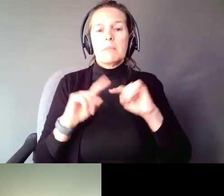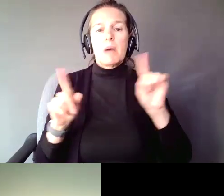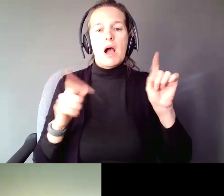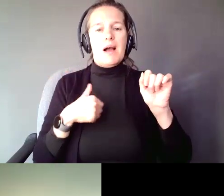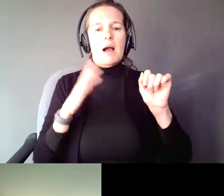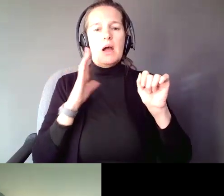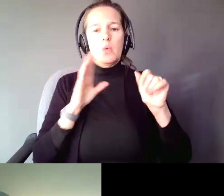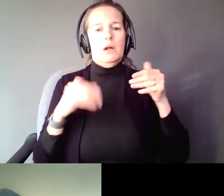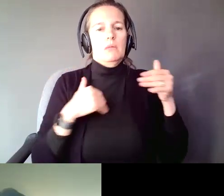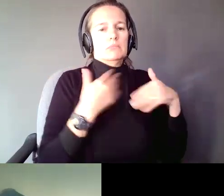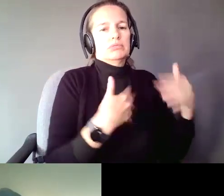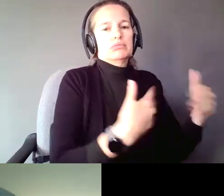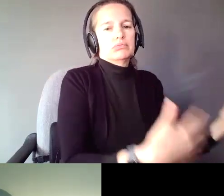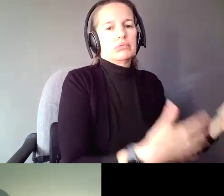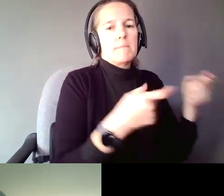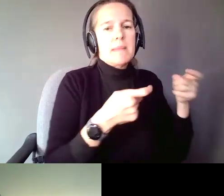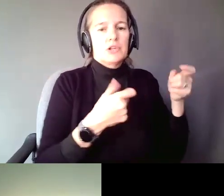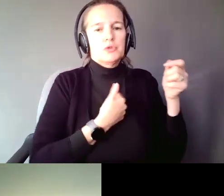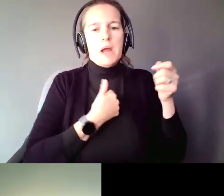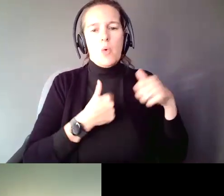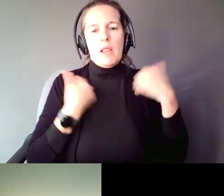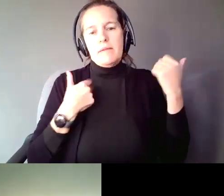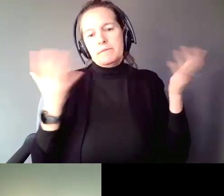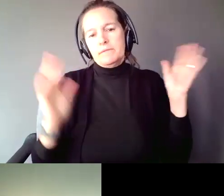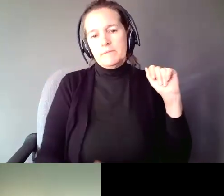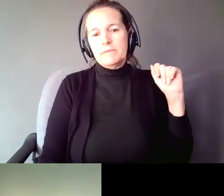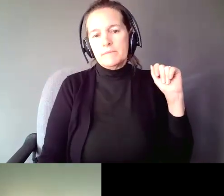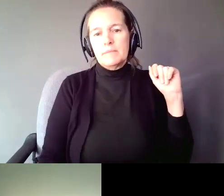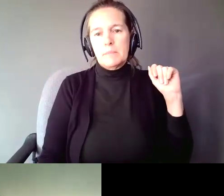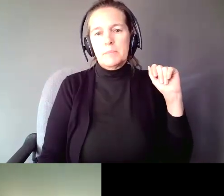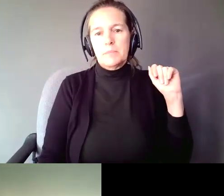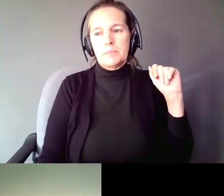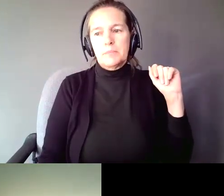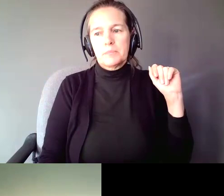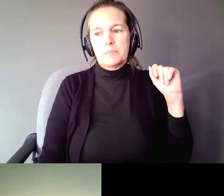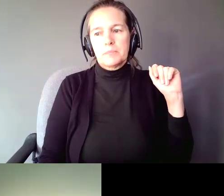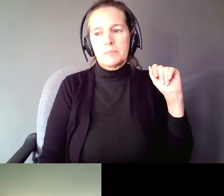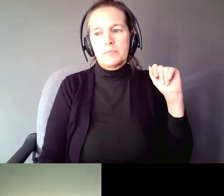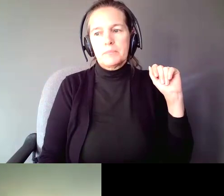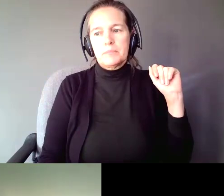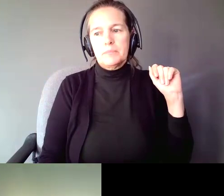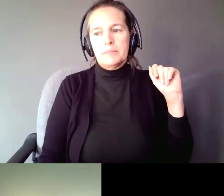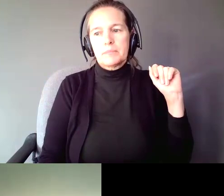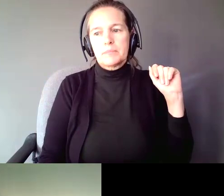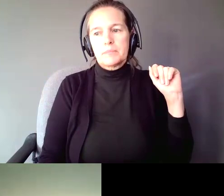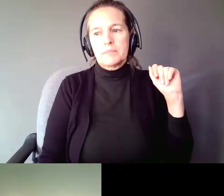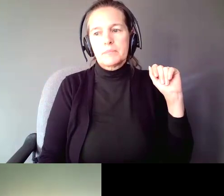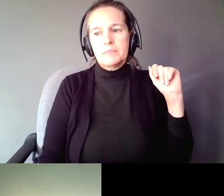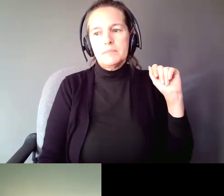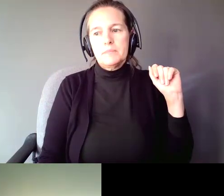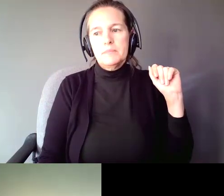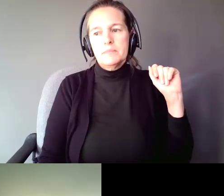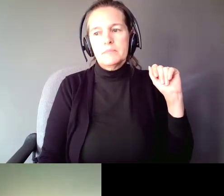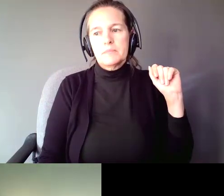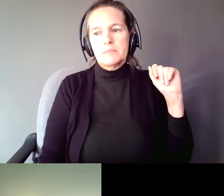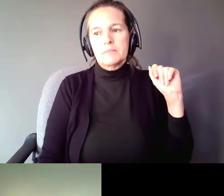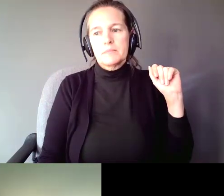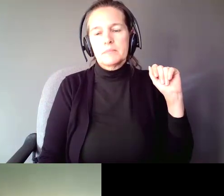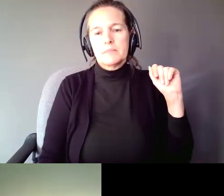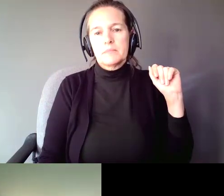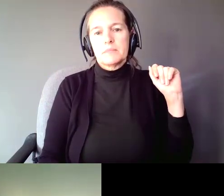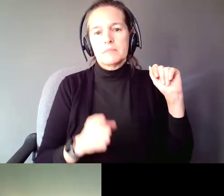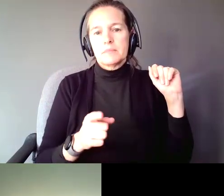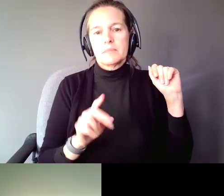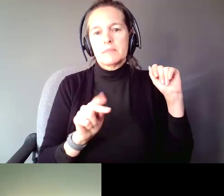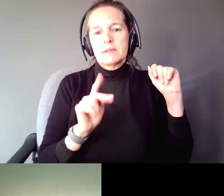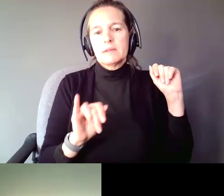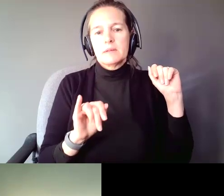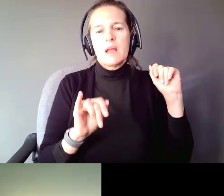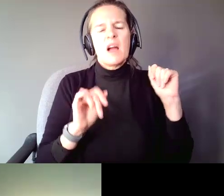ahead and manage my own life this way. >> NIKKI POWIS: A couple people put their